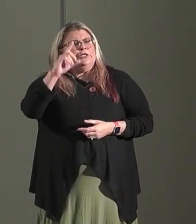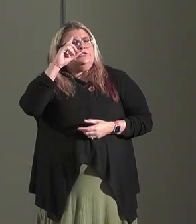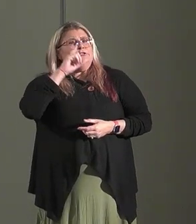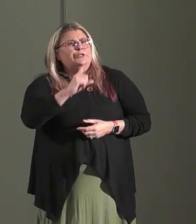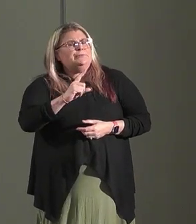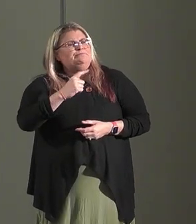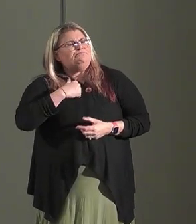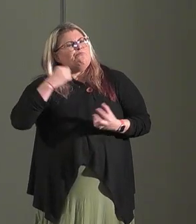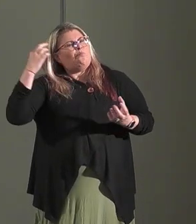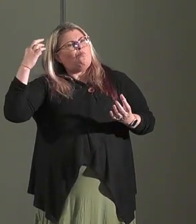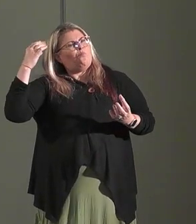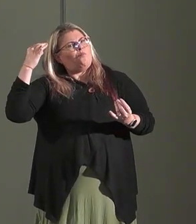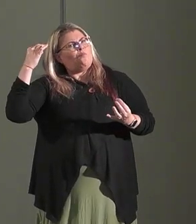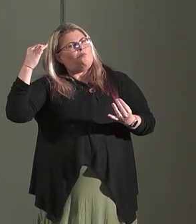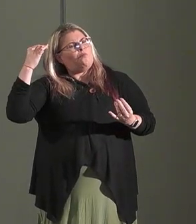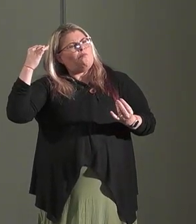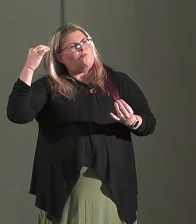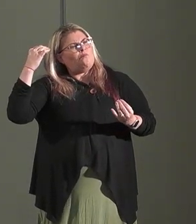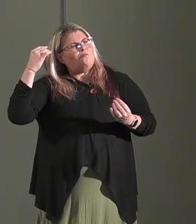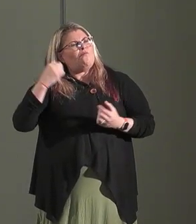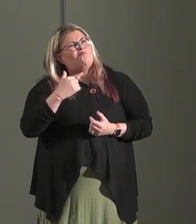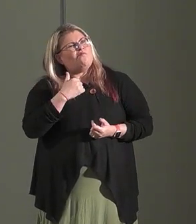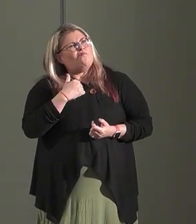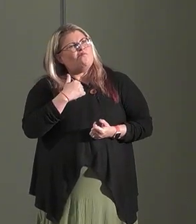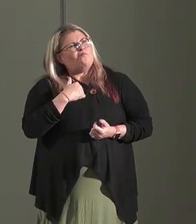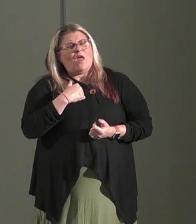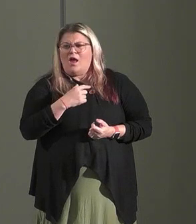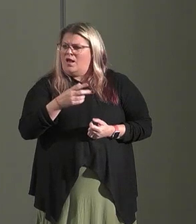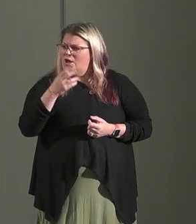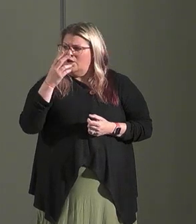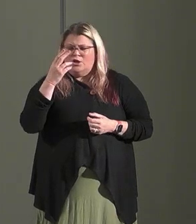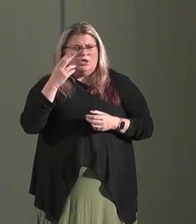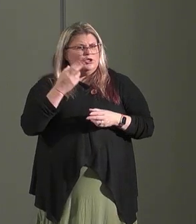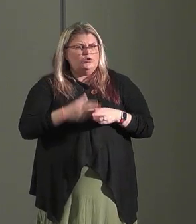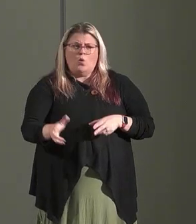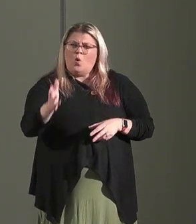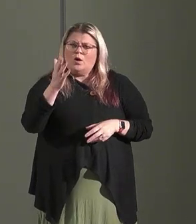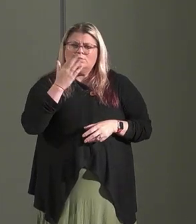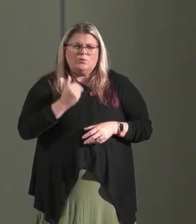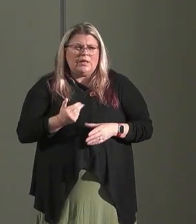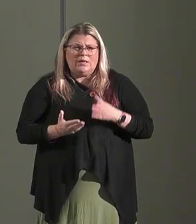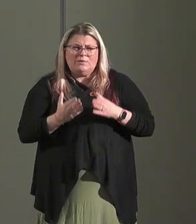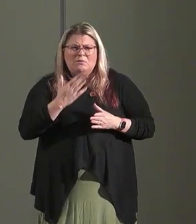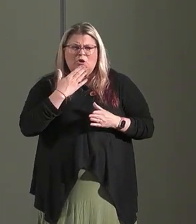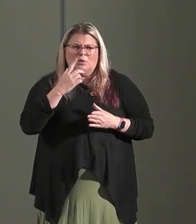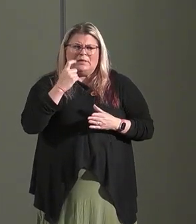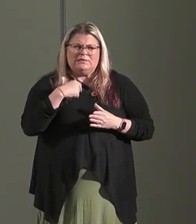And I think, I'm going to keep it short and sweet. Which is probably good I took longer on the first